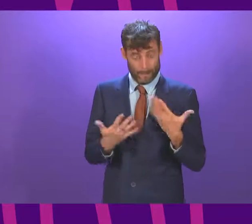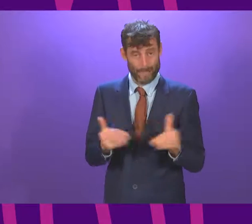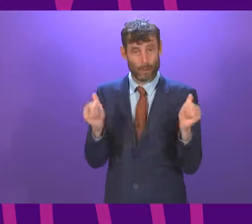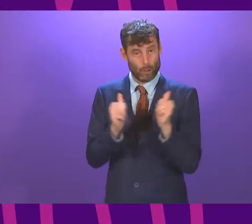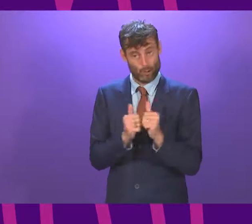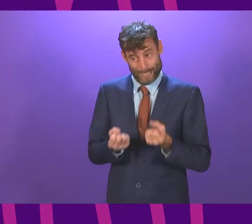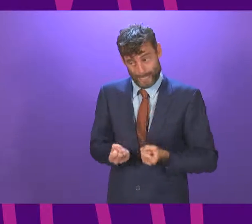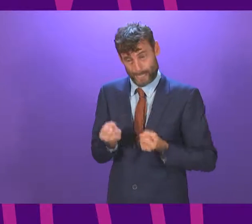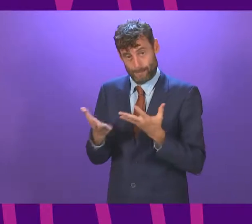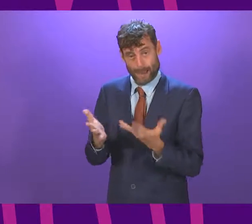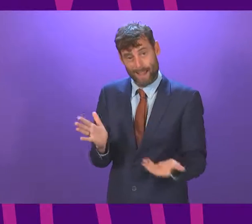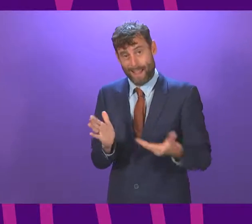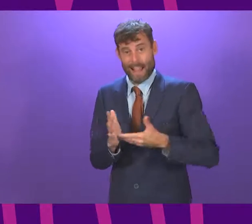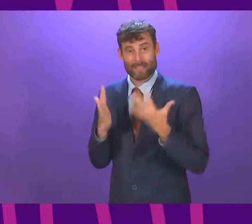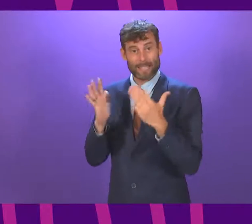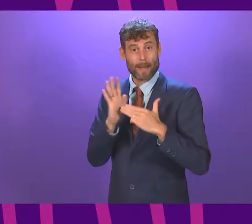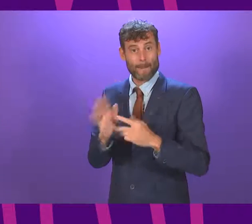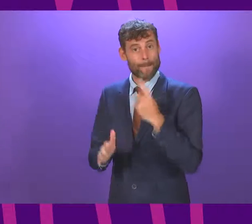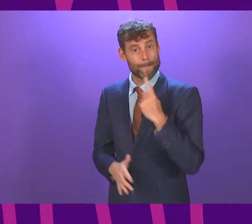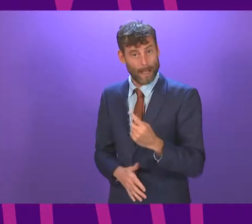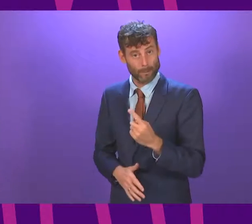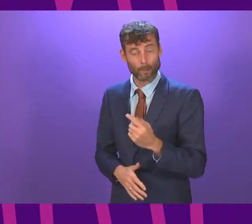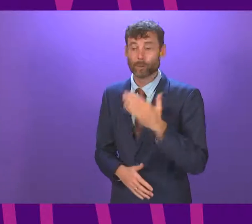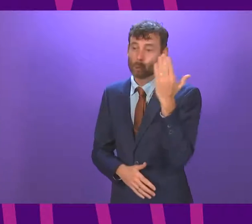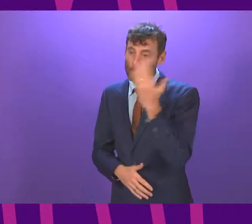to ensure that schools and childcare settings have access to CO2 monitoring.